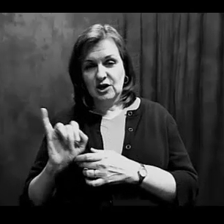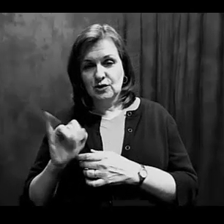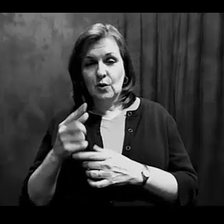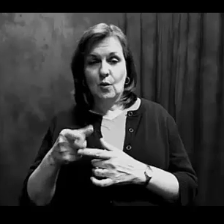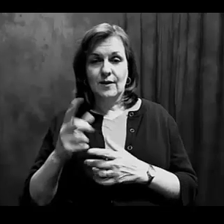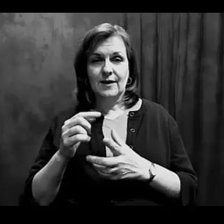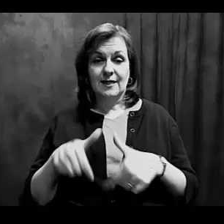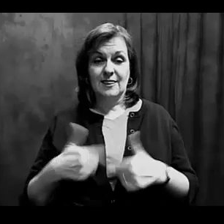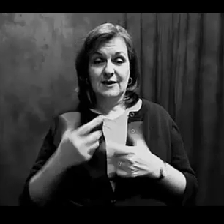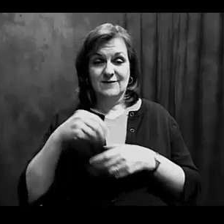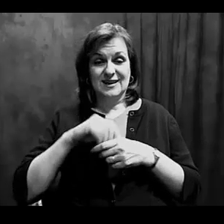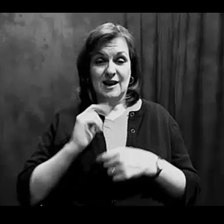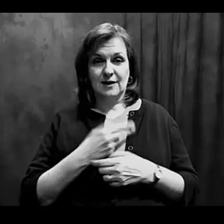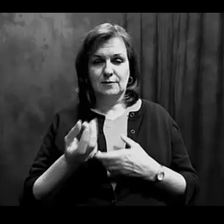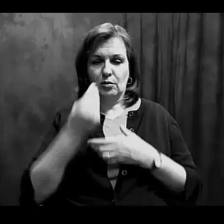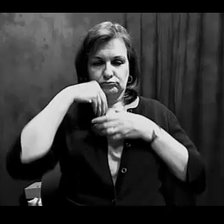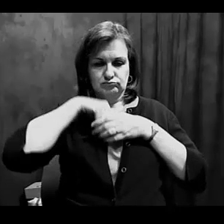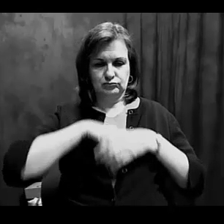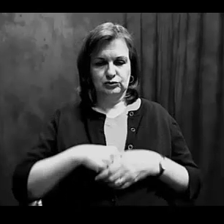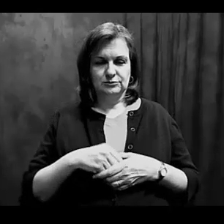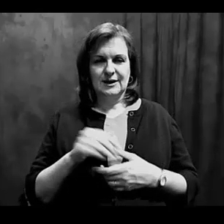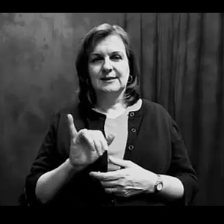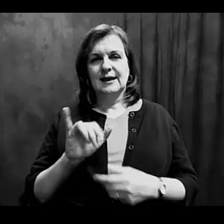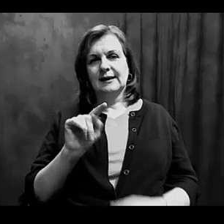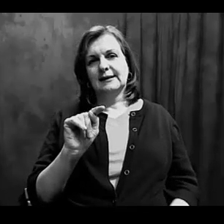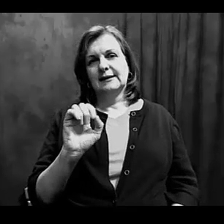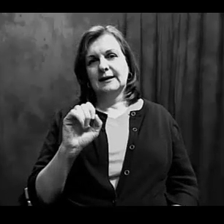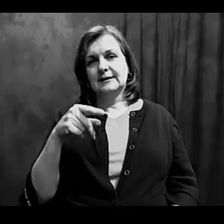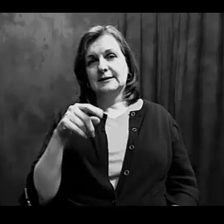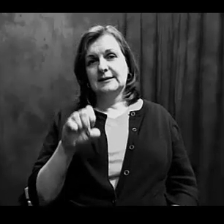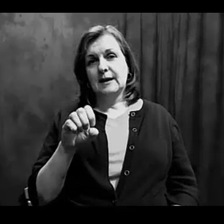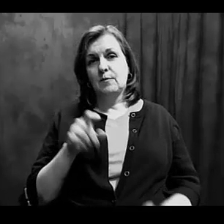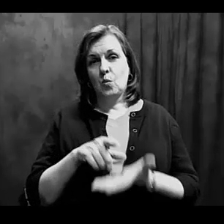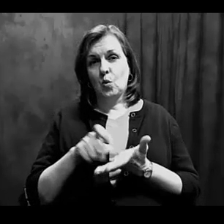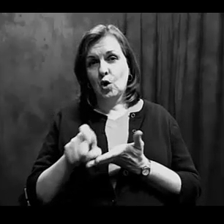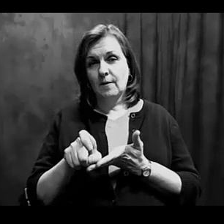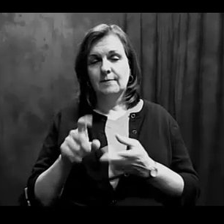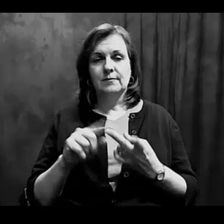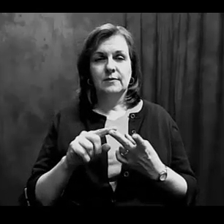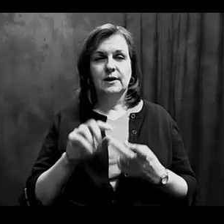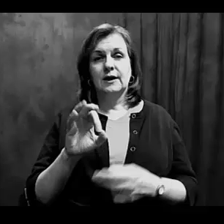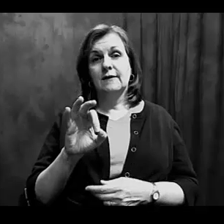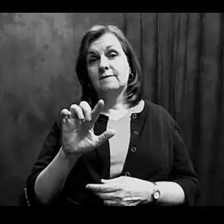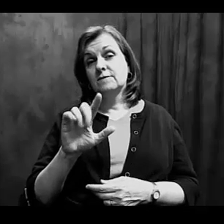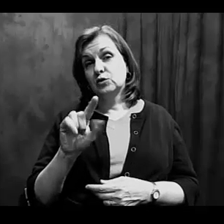them and then taking up residence inside of us like tapeworms and flukes